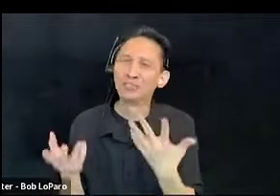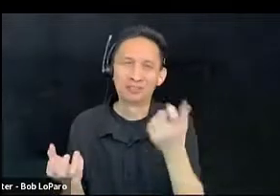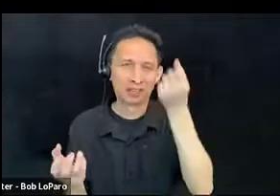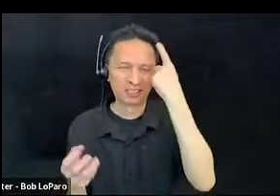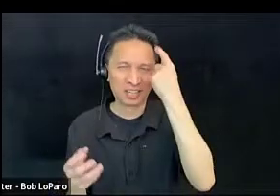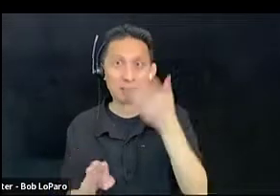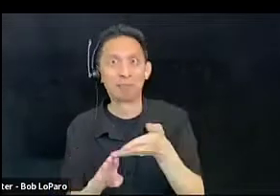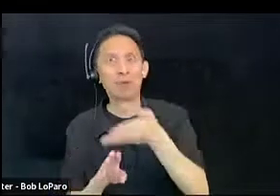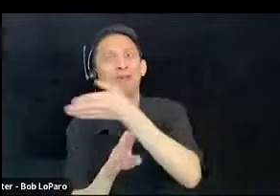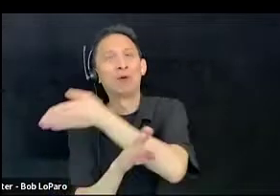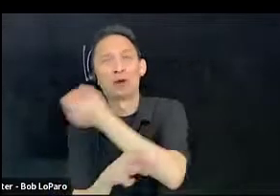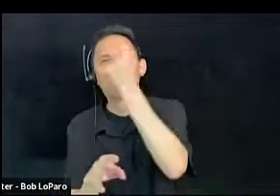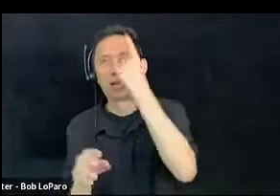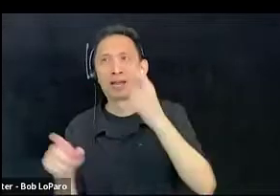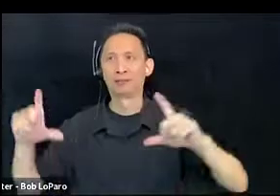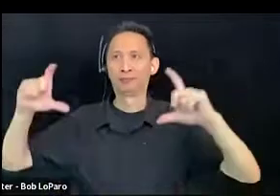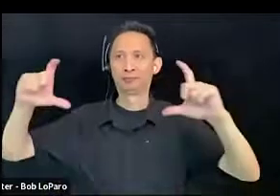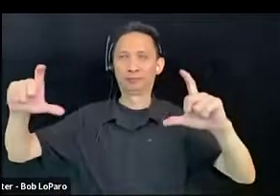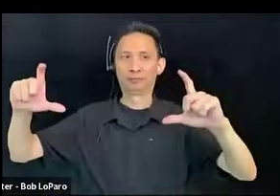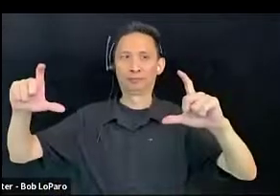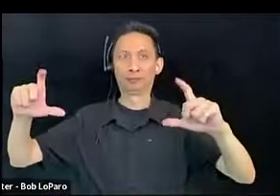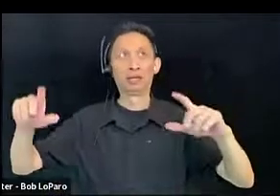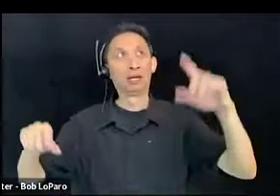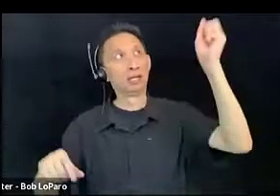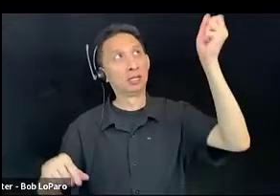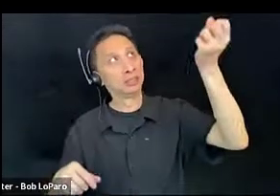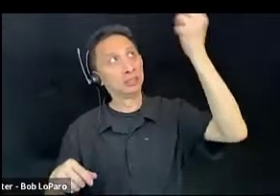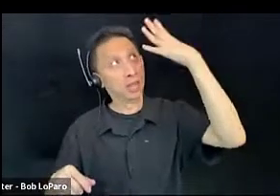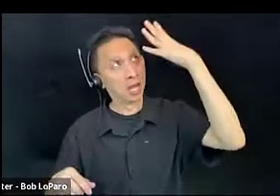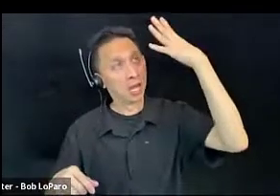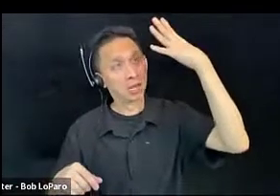that when the sun shows light in a certain direction